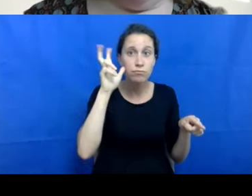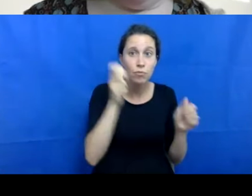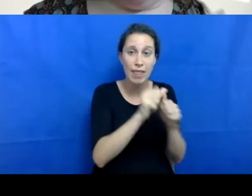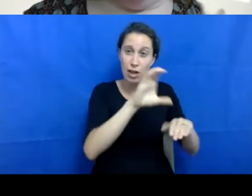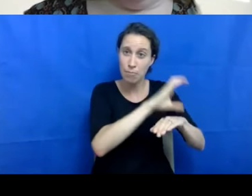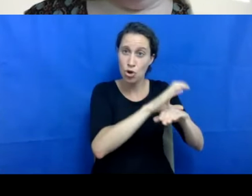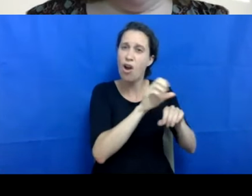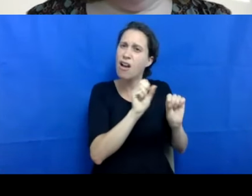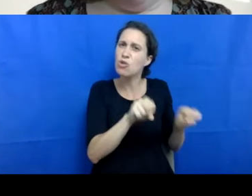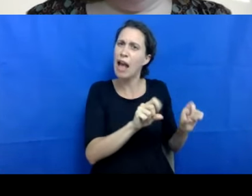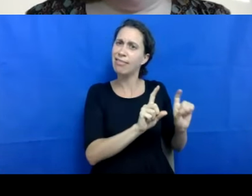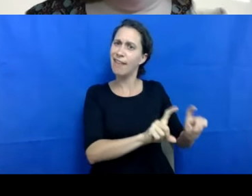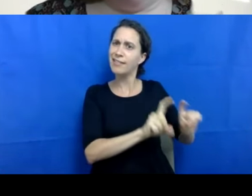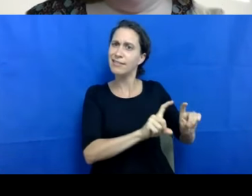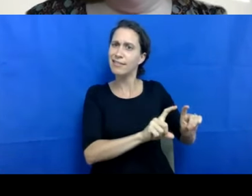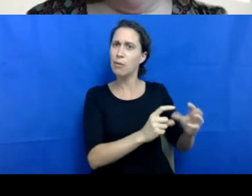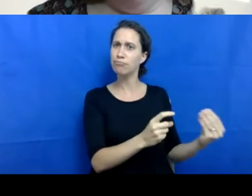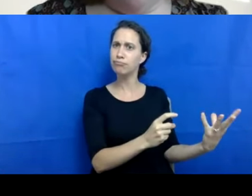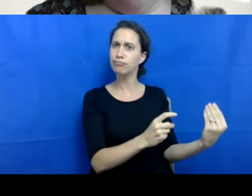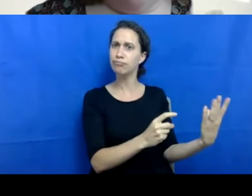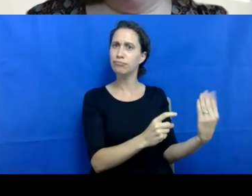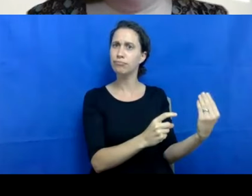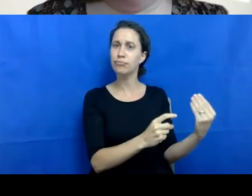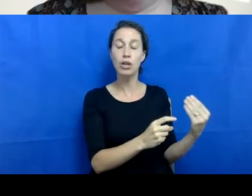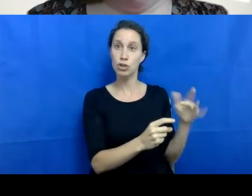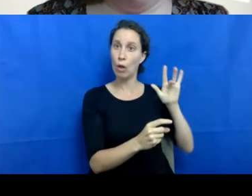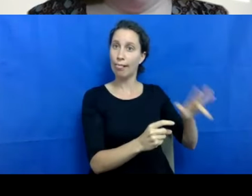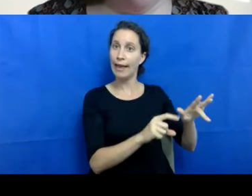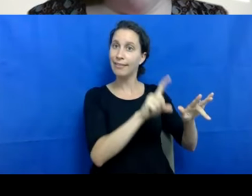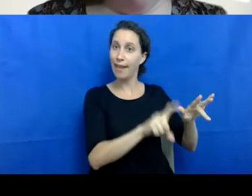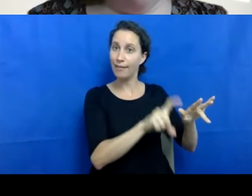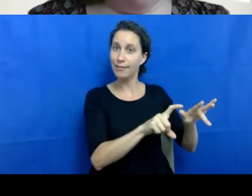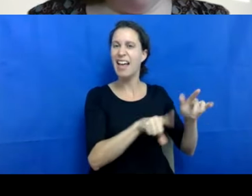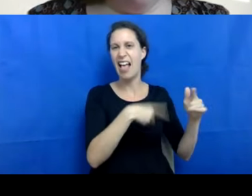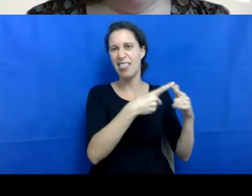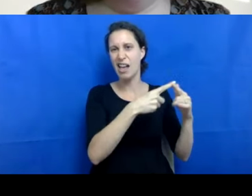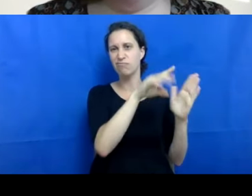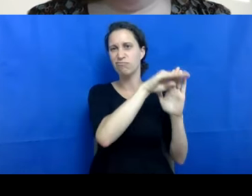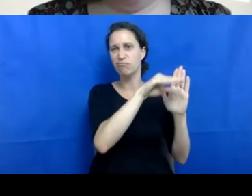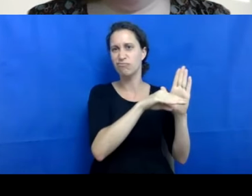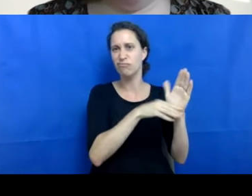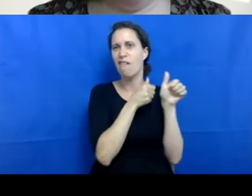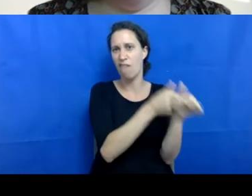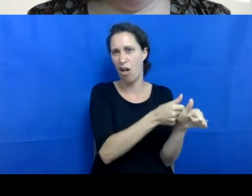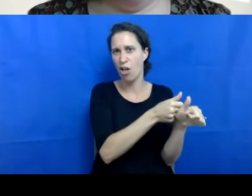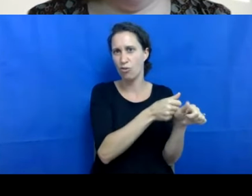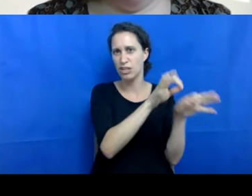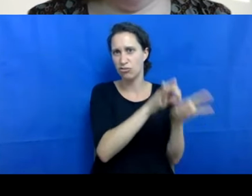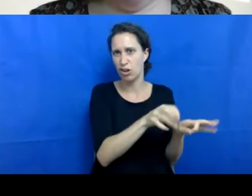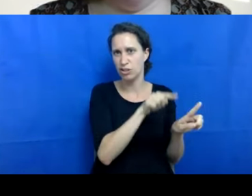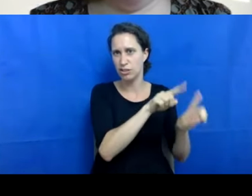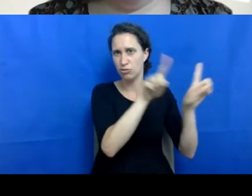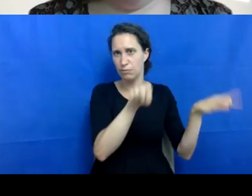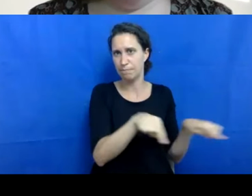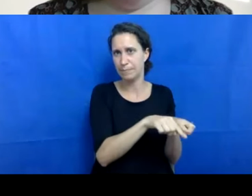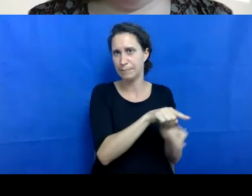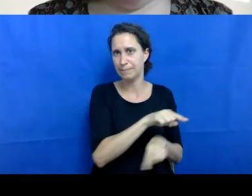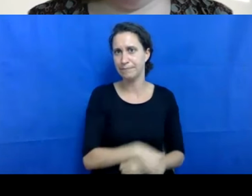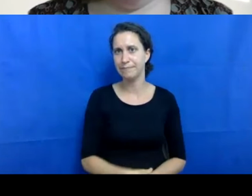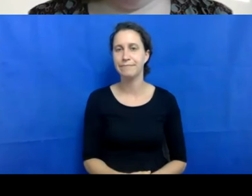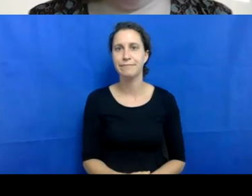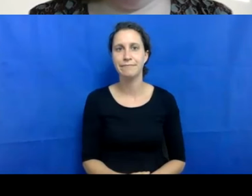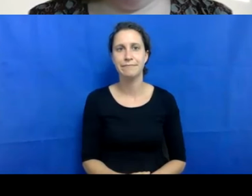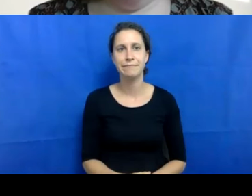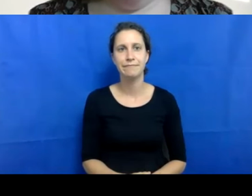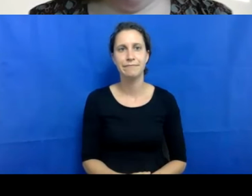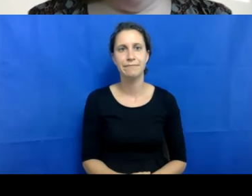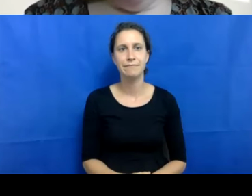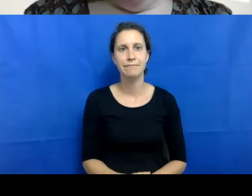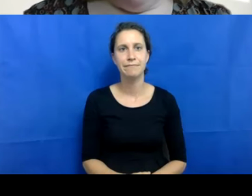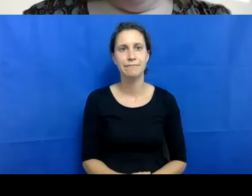Select "test speaker and microphone" and follow the instructions on your screen.